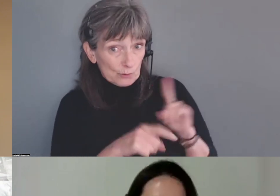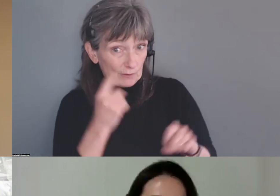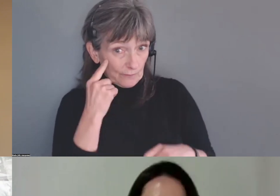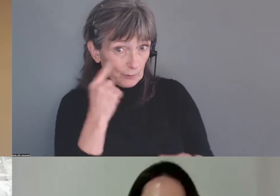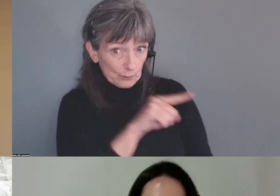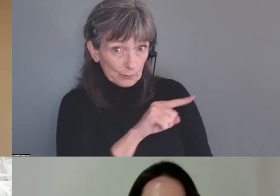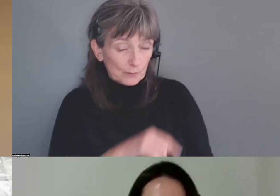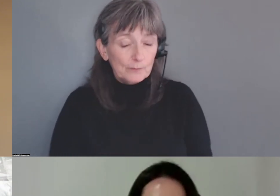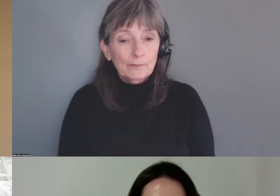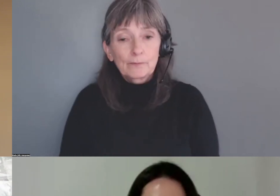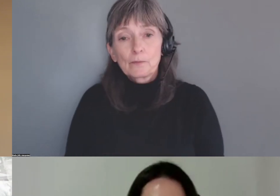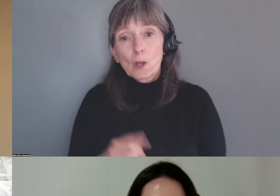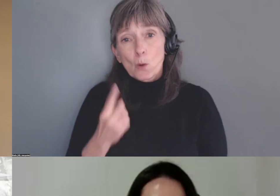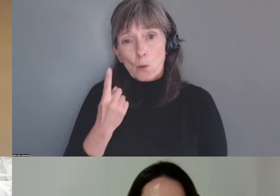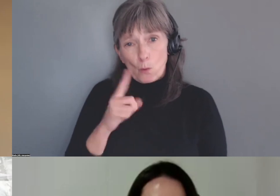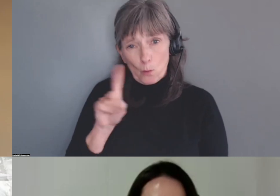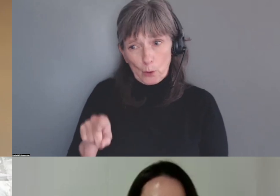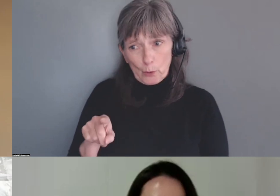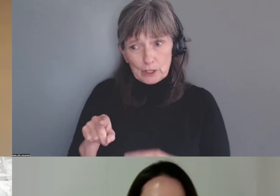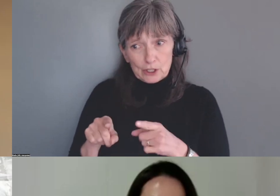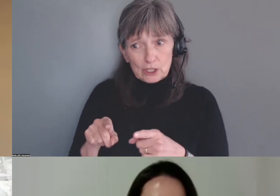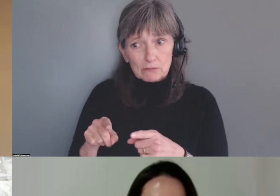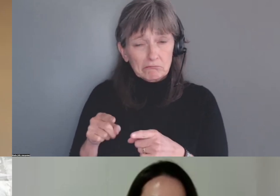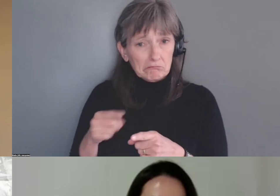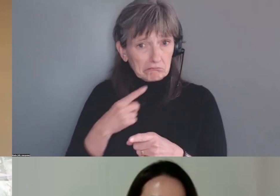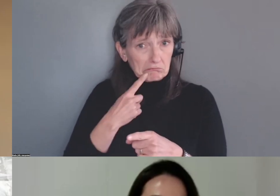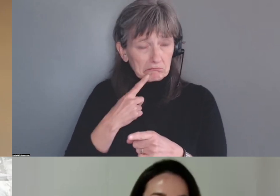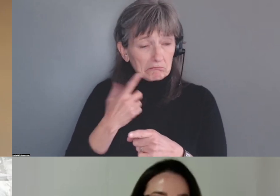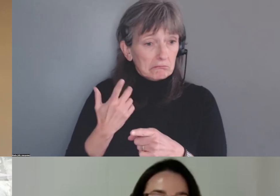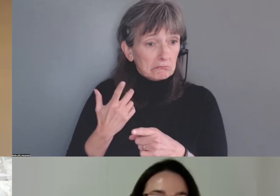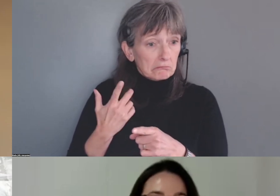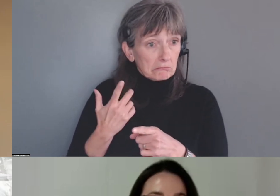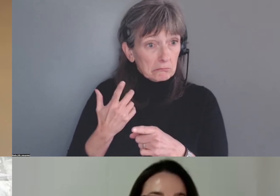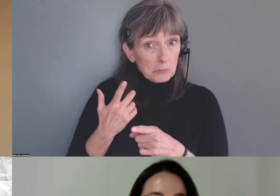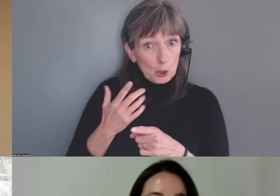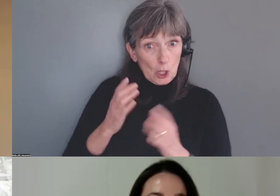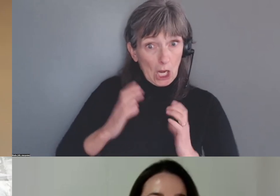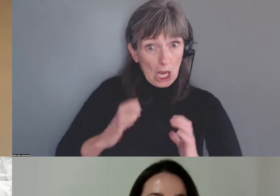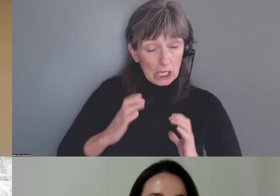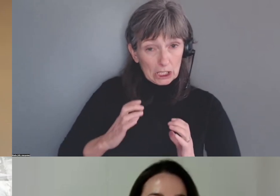One of the questions just generally, are your clients publishers or are they individuals who